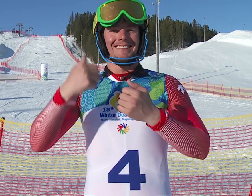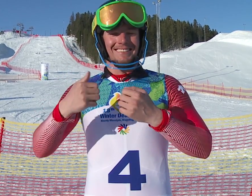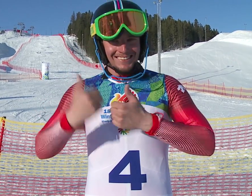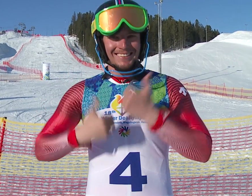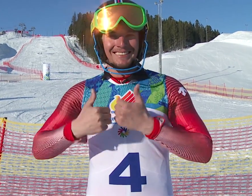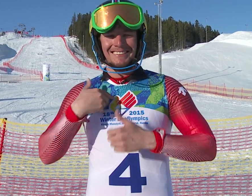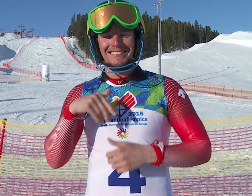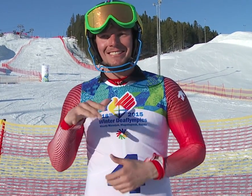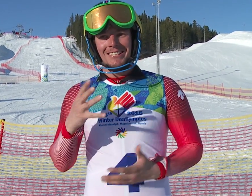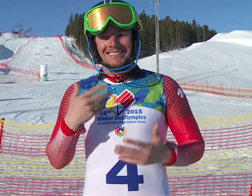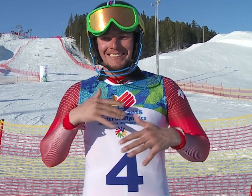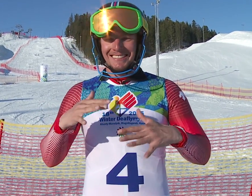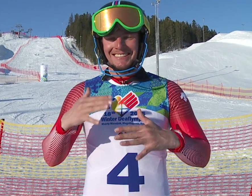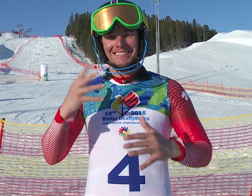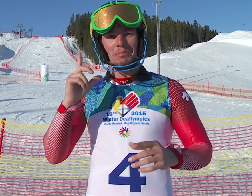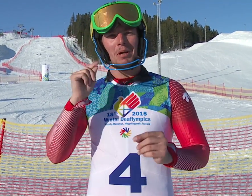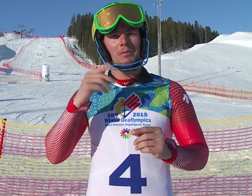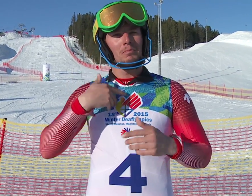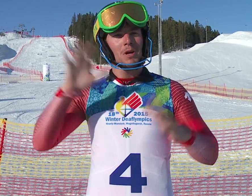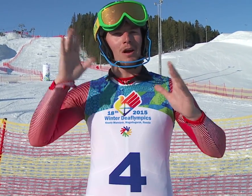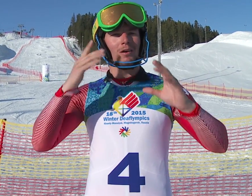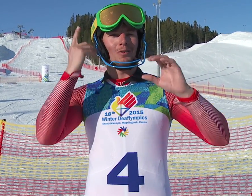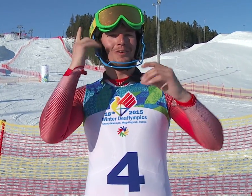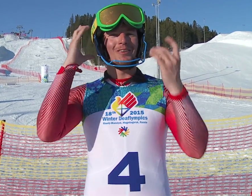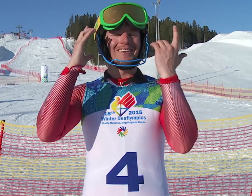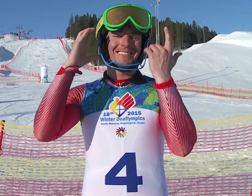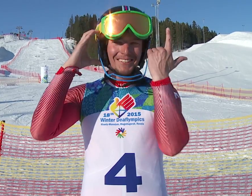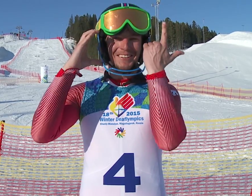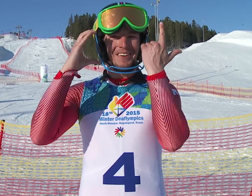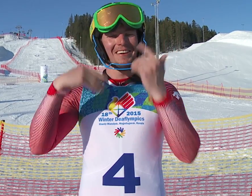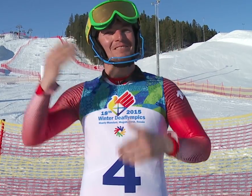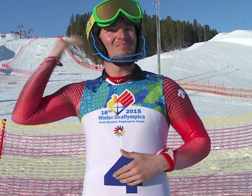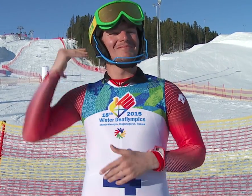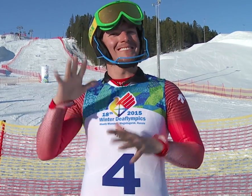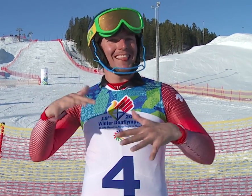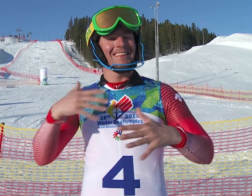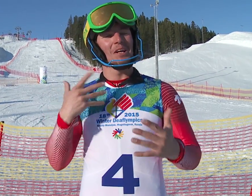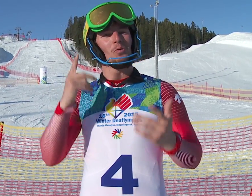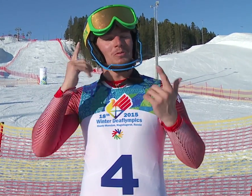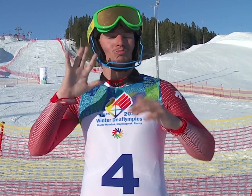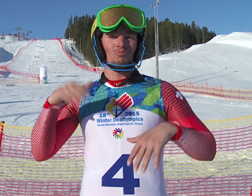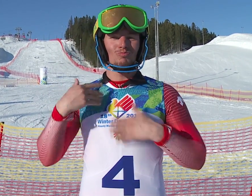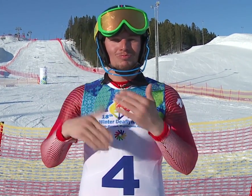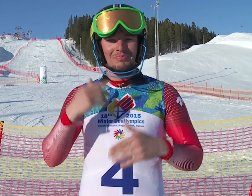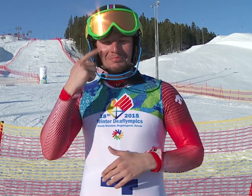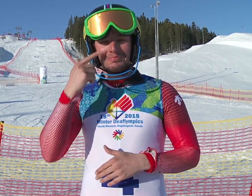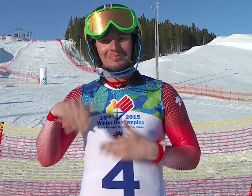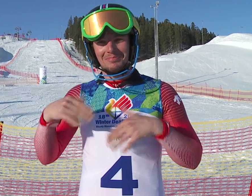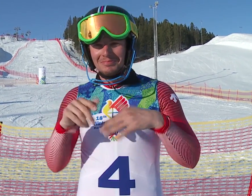When it was time to compete I was nervous, but I told myself to stay cool and see how everything goes!